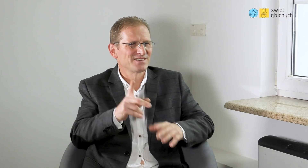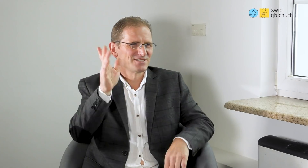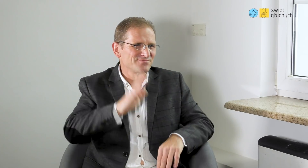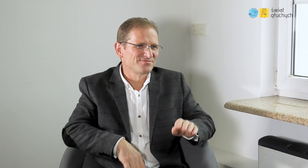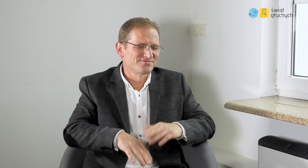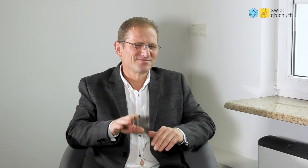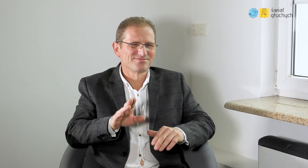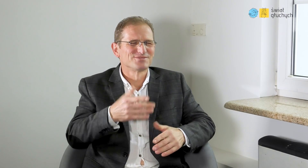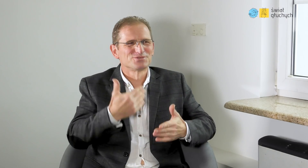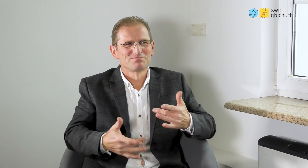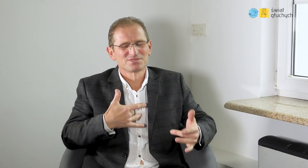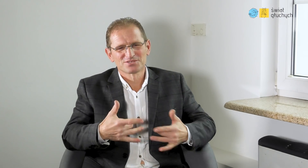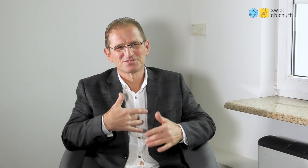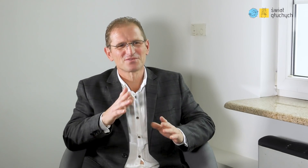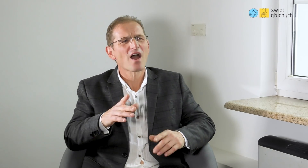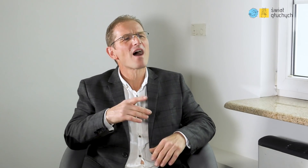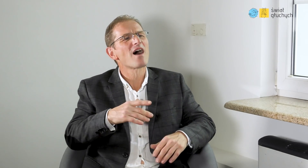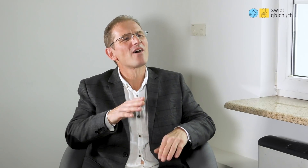They forbade us to sign. It's a pity for words, we suffered a bit.